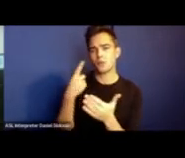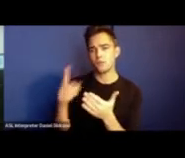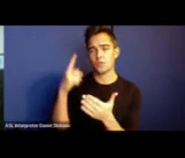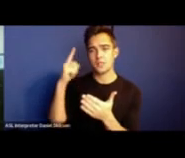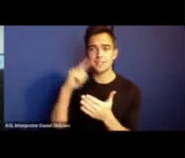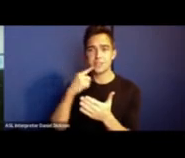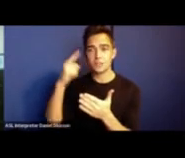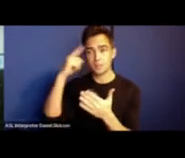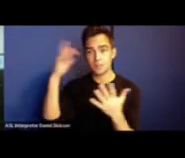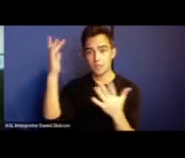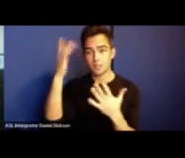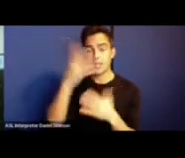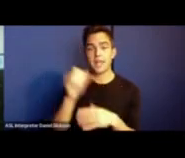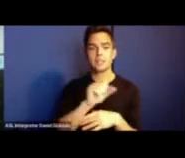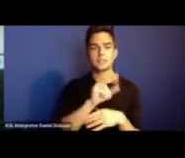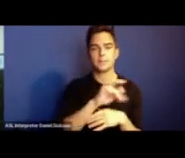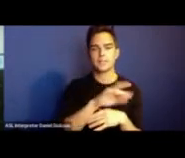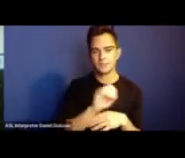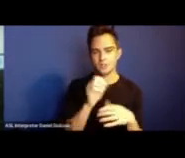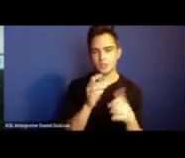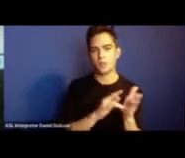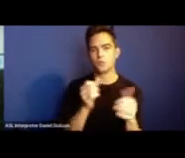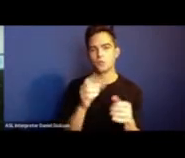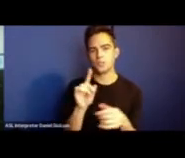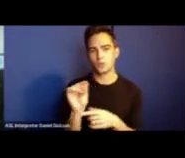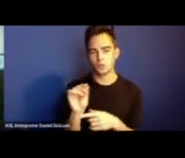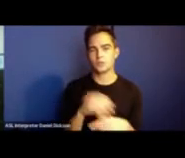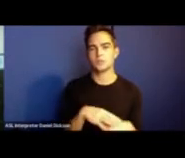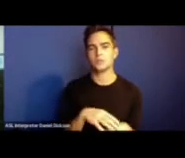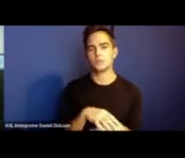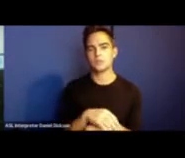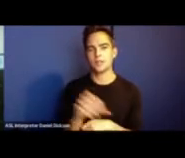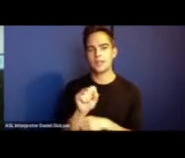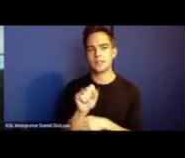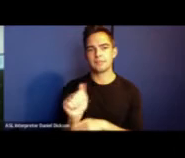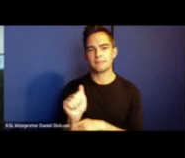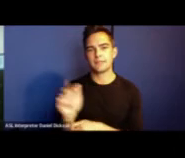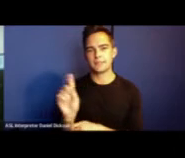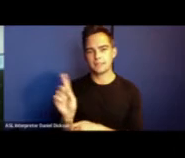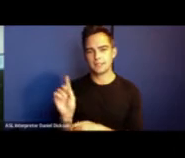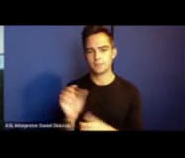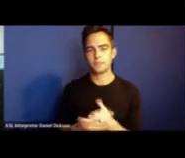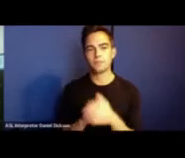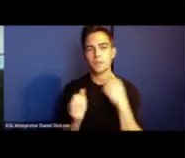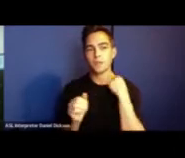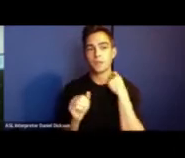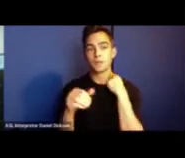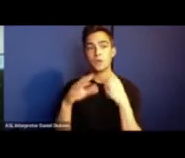illness and substance use disorder. Next slide. So resourcefulness, as I mentioned,